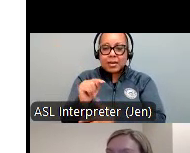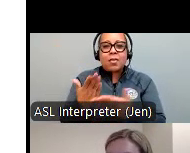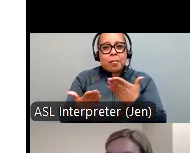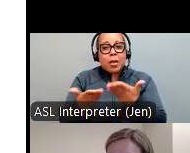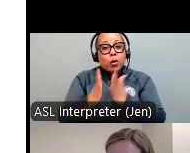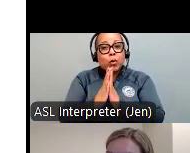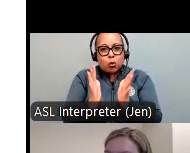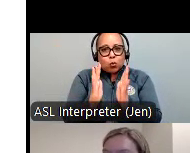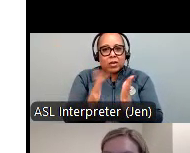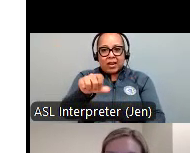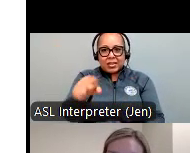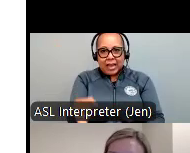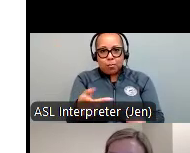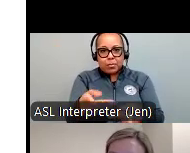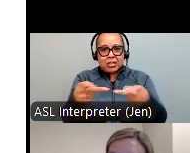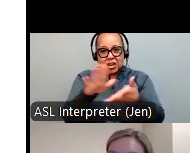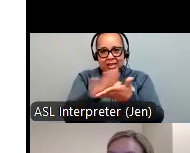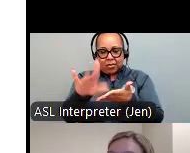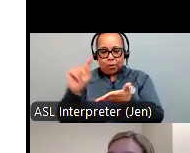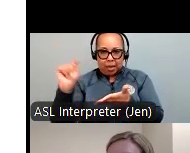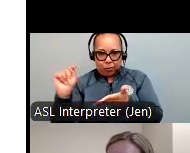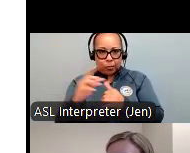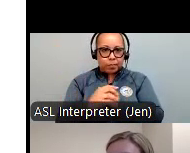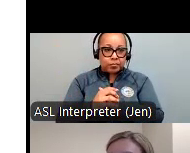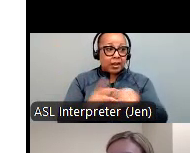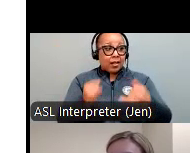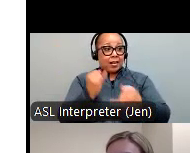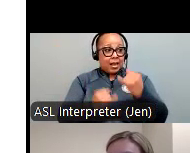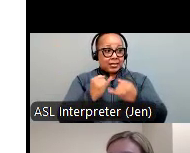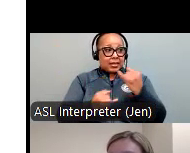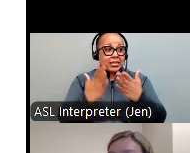it in that that position when cleaning their bathroom. Lastly, somebody may come in and